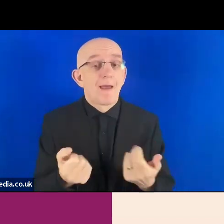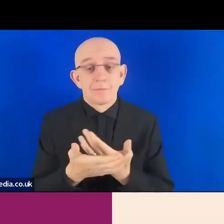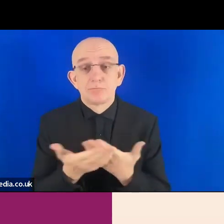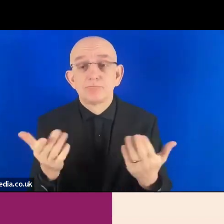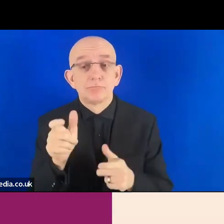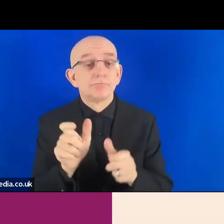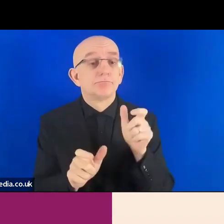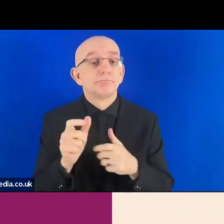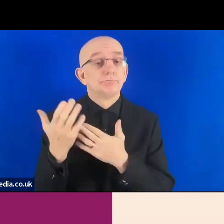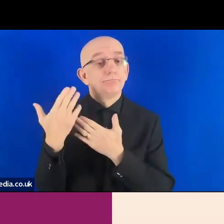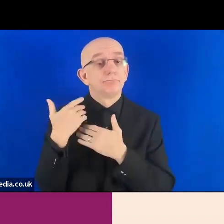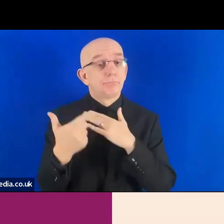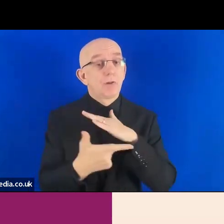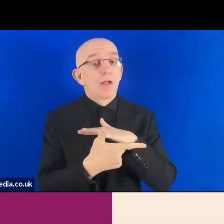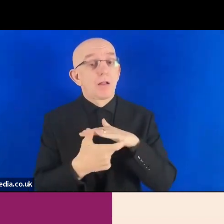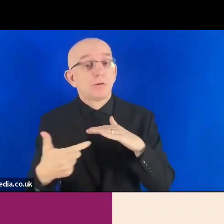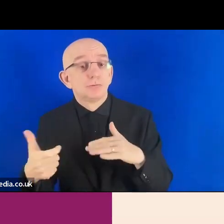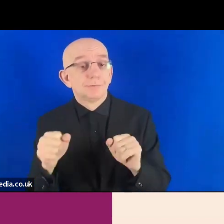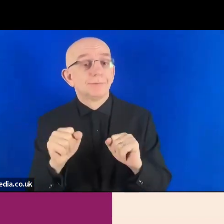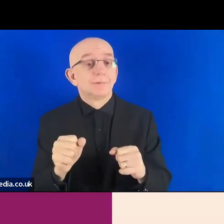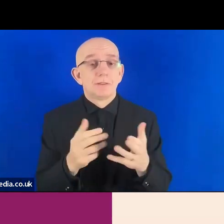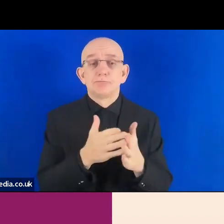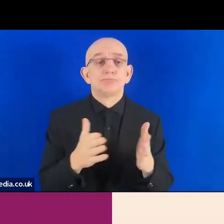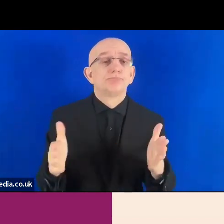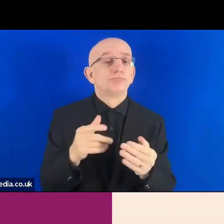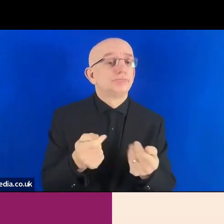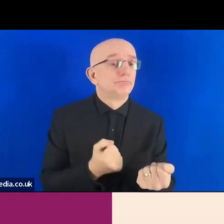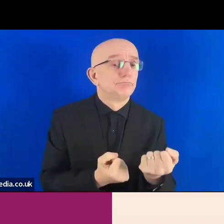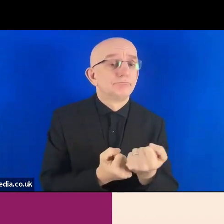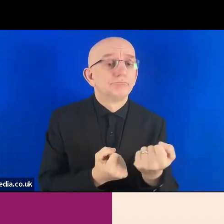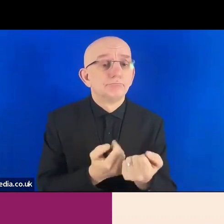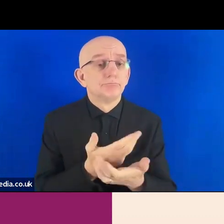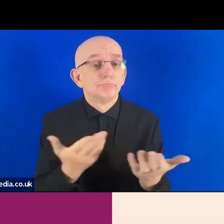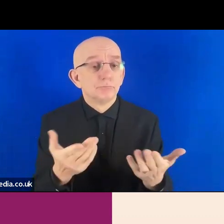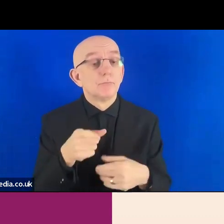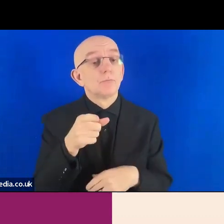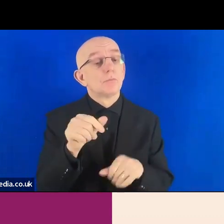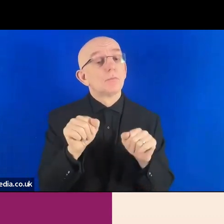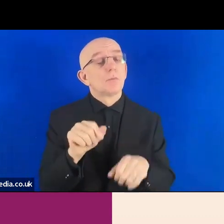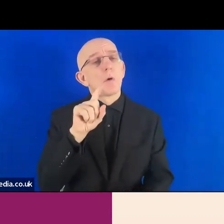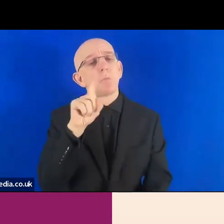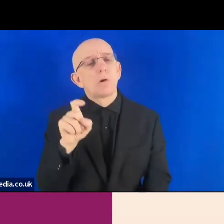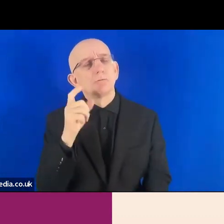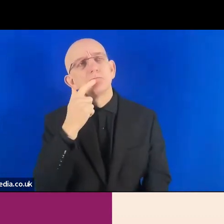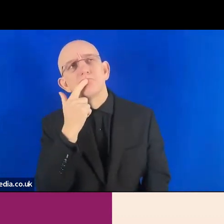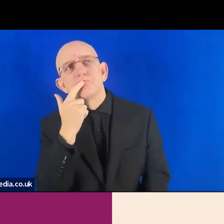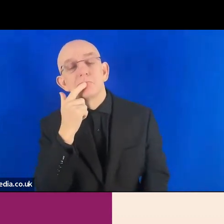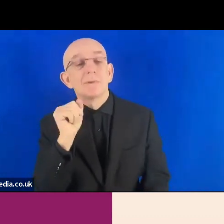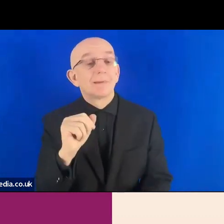please use the question, like the Q&A. Little button at the bottom to ask your questions.